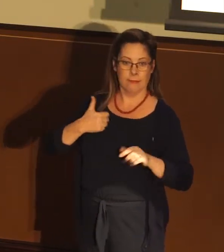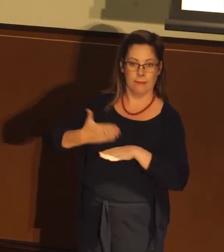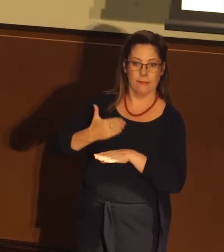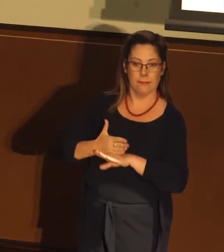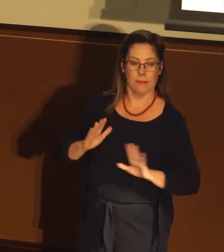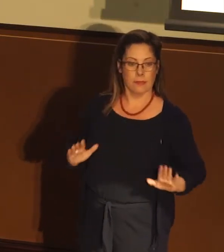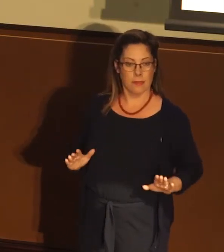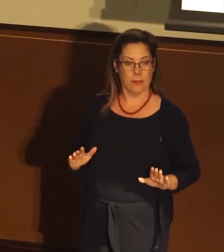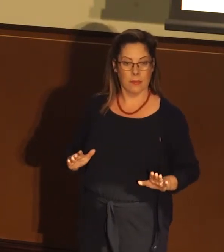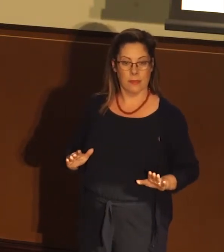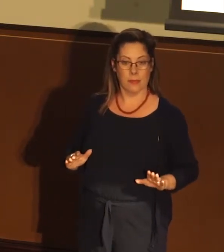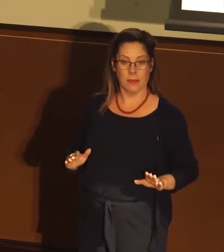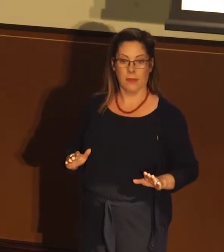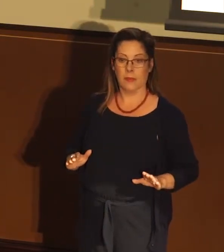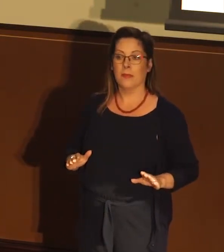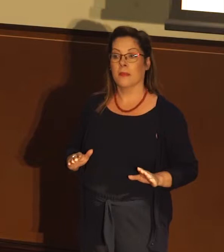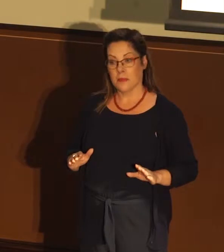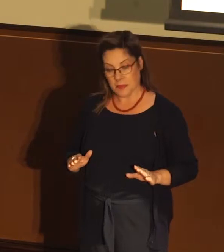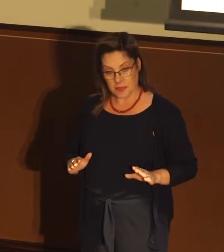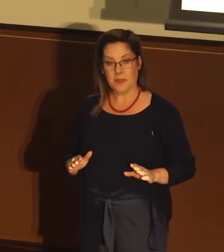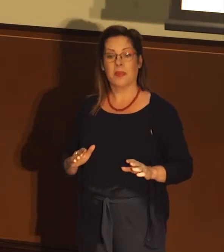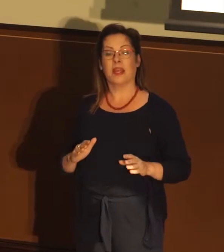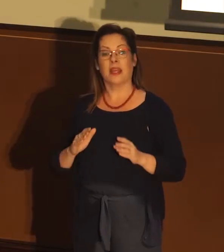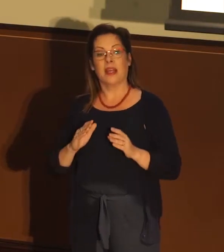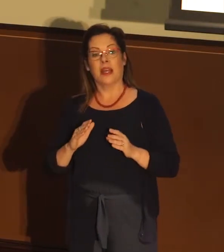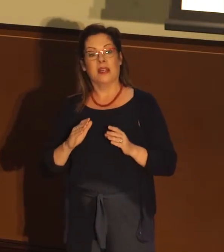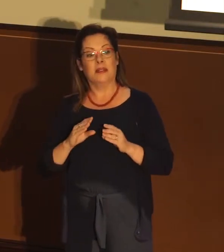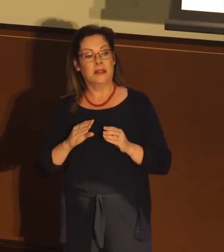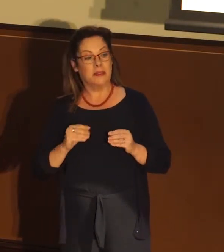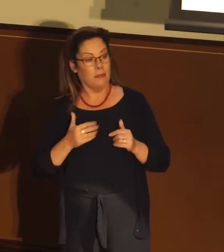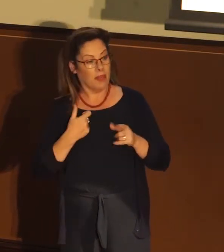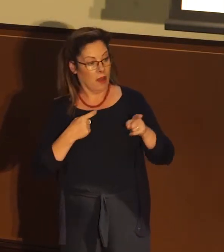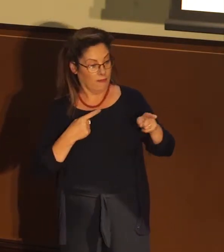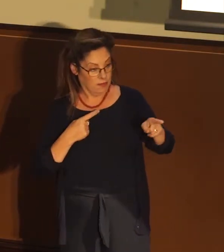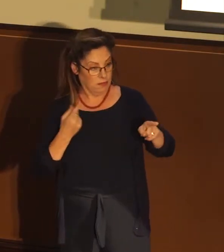Now, a few other points also, that came out of those... ..the talk that I just heard from Susan, thank you very much.